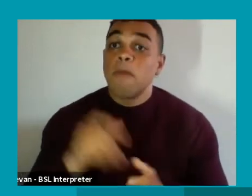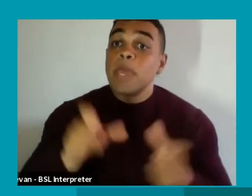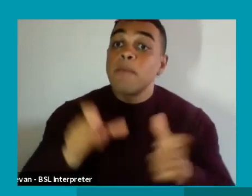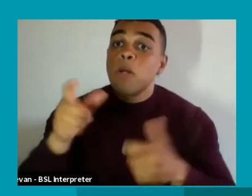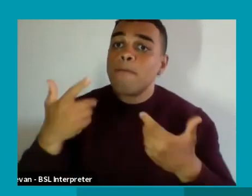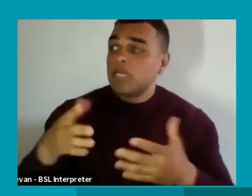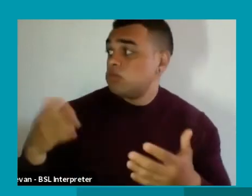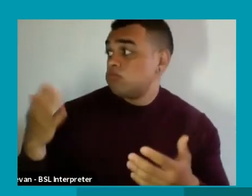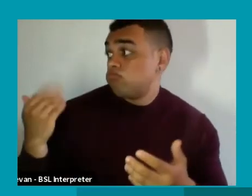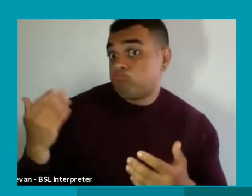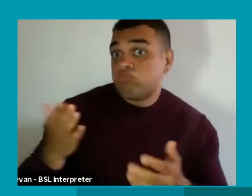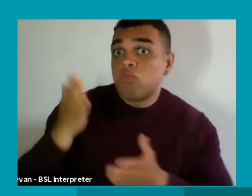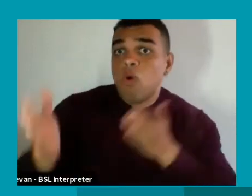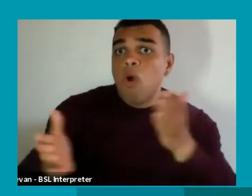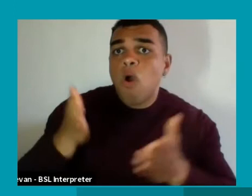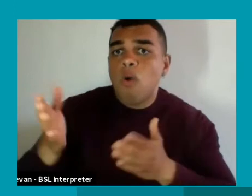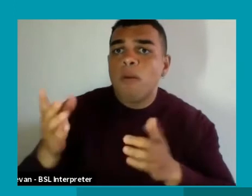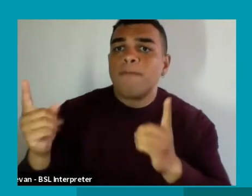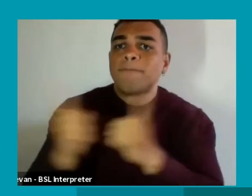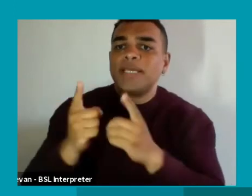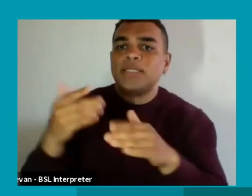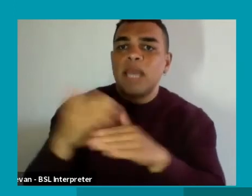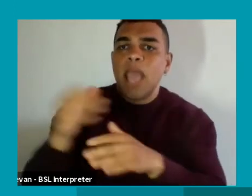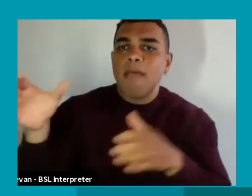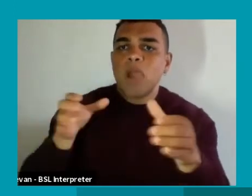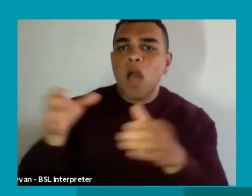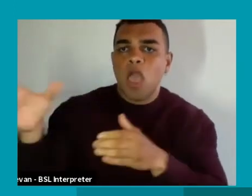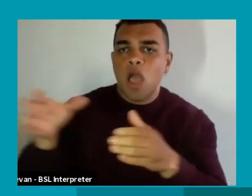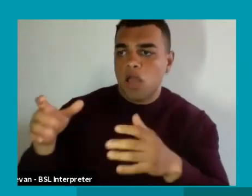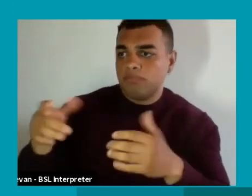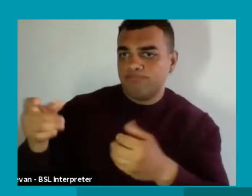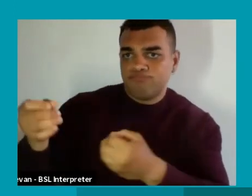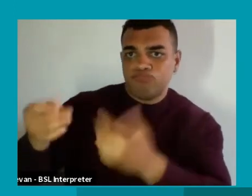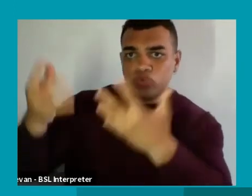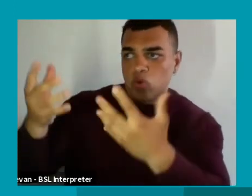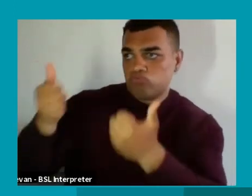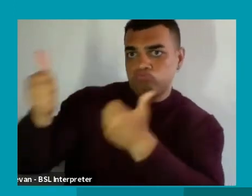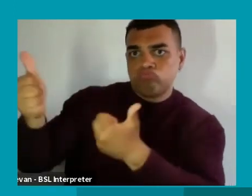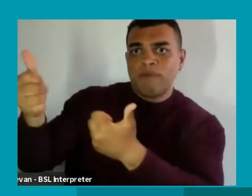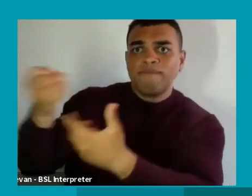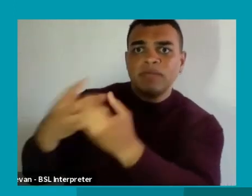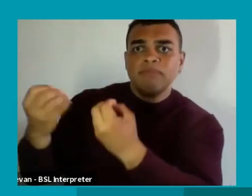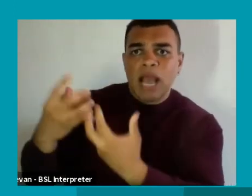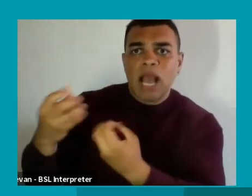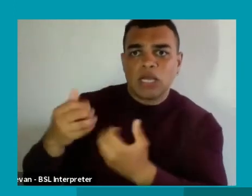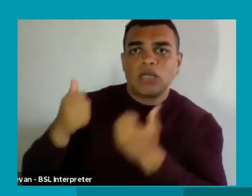Ask help from a coach that goes without saying it's no cost. There's no cost associated. It's private and it's also